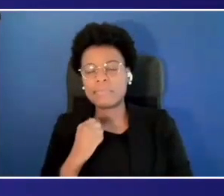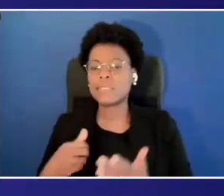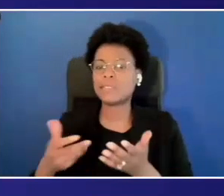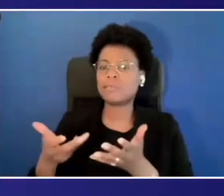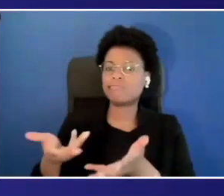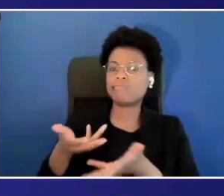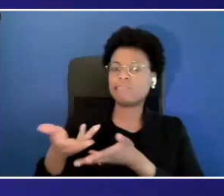In too many areas, schools are struggling to fill vacancies. Clinics are short on doctors.